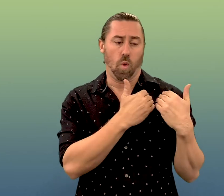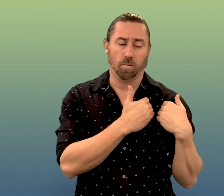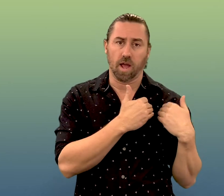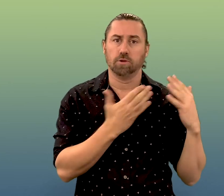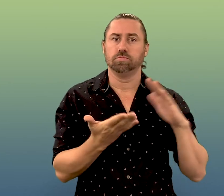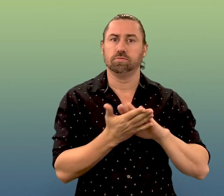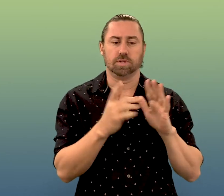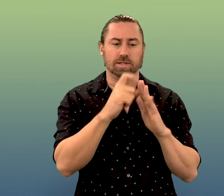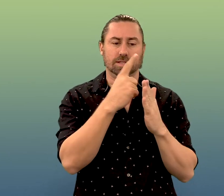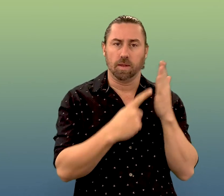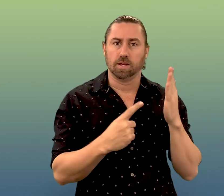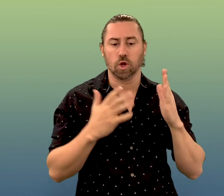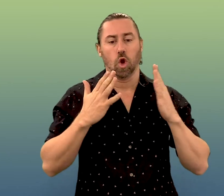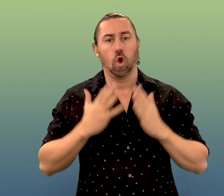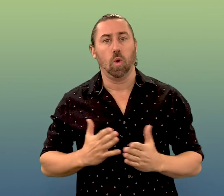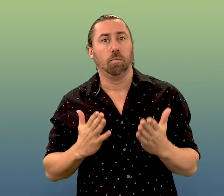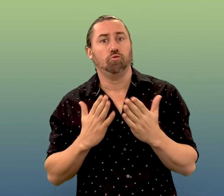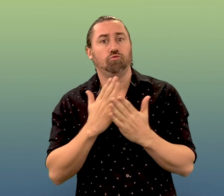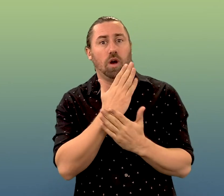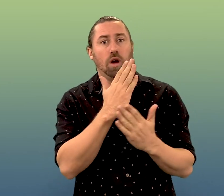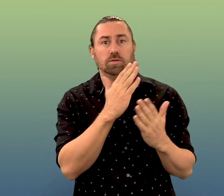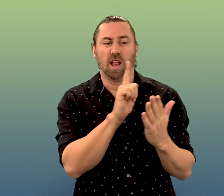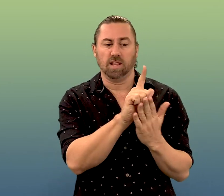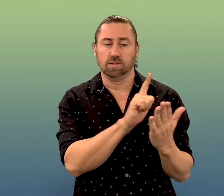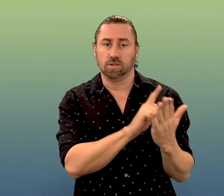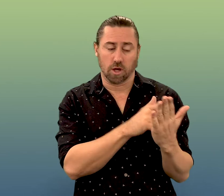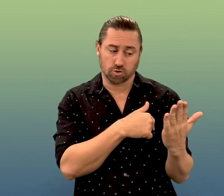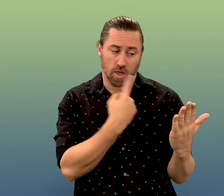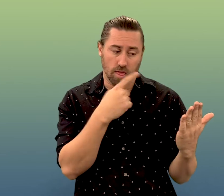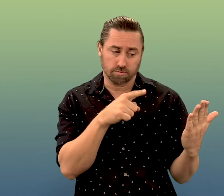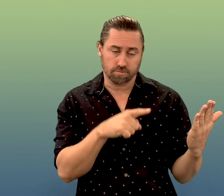Comply with our obligations under disability and human rights legislation.